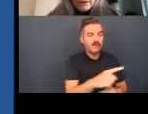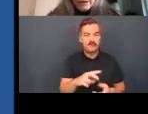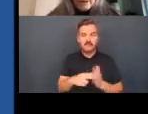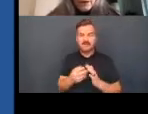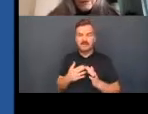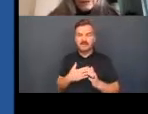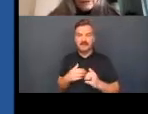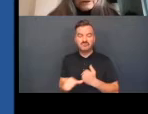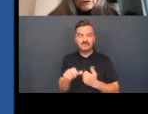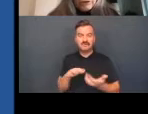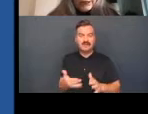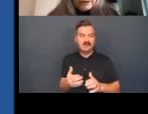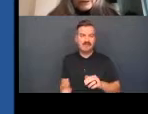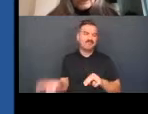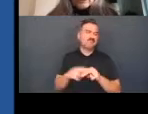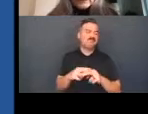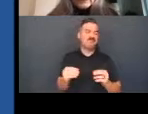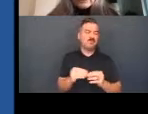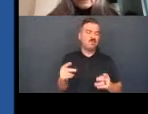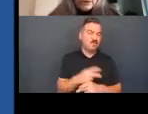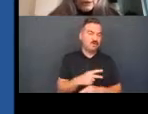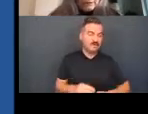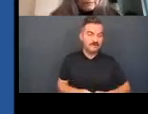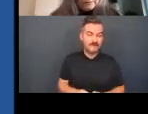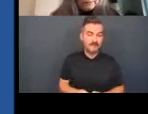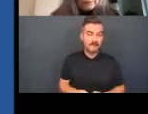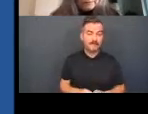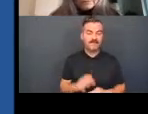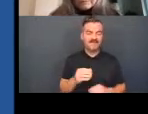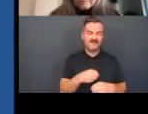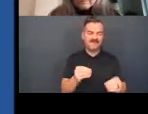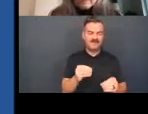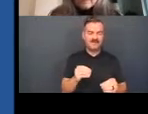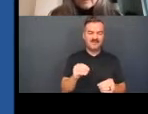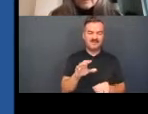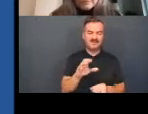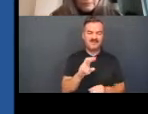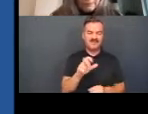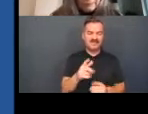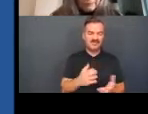16:01:26 The Office for Civil Rights, right at this wrong.